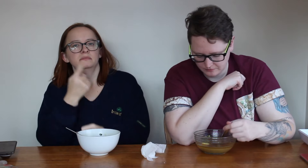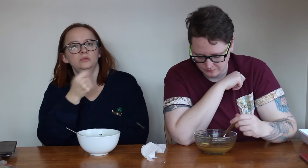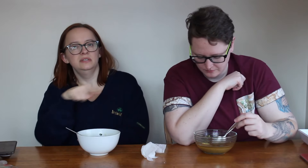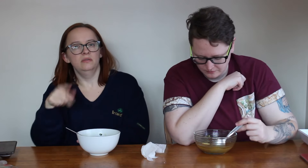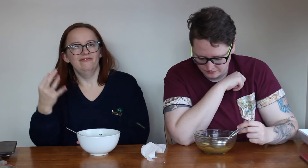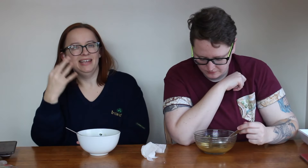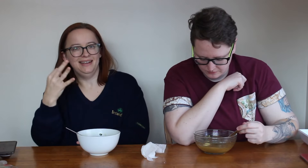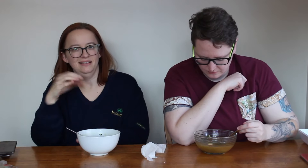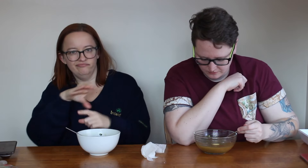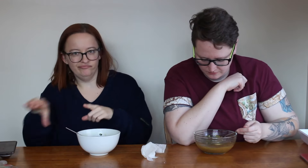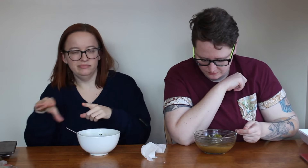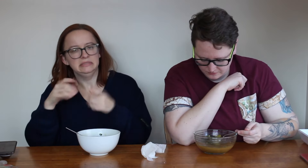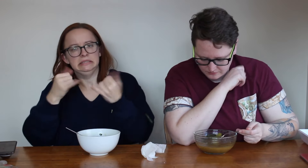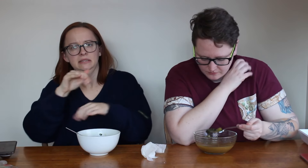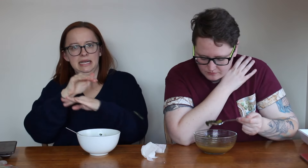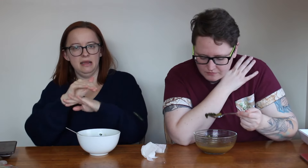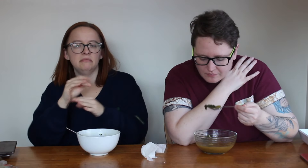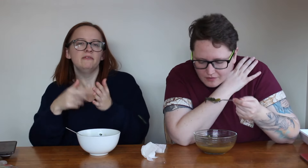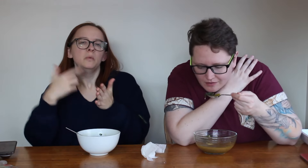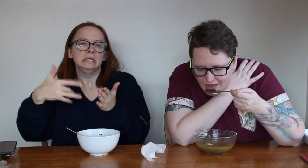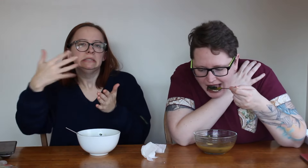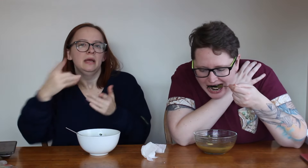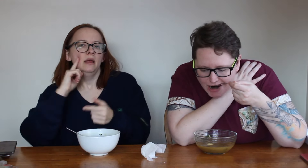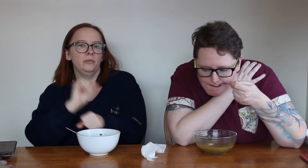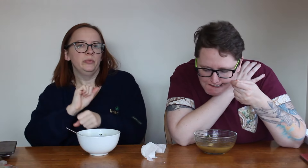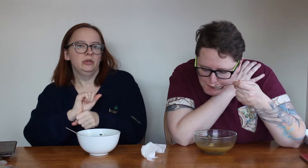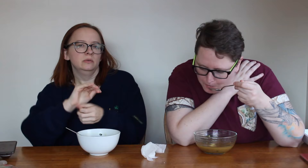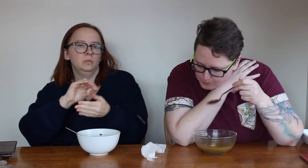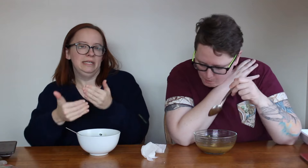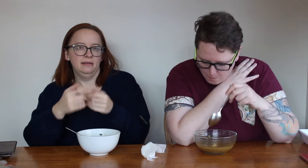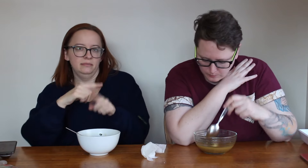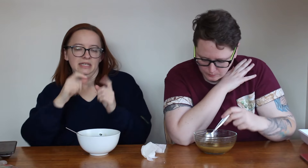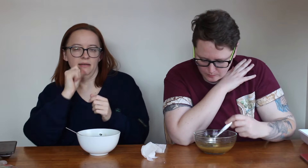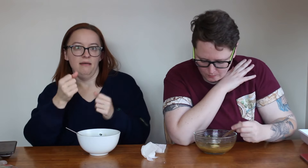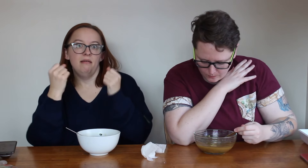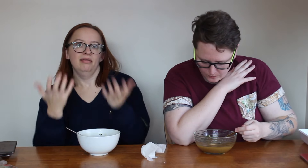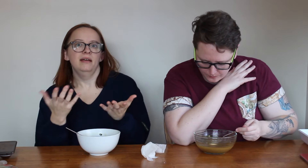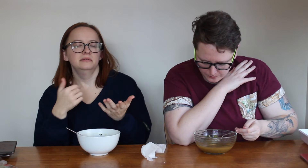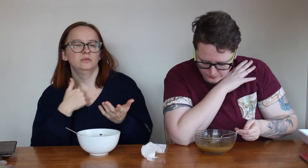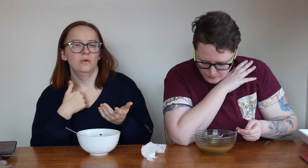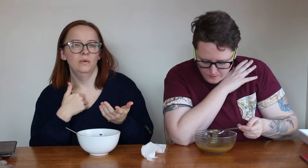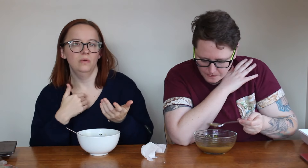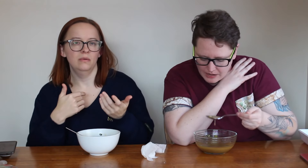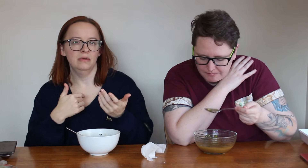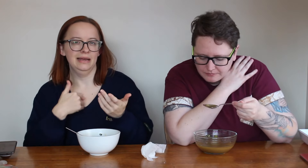Five to six, somewhere in there. And then I will work Like I said anywhere from you know up until ten or midnight, just depending on the night.